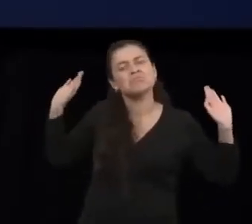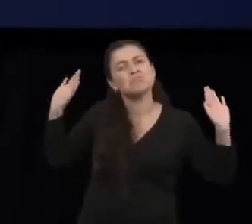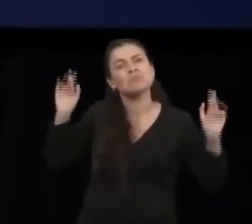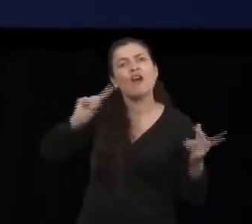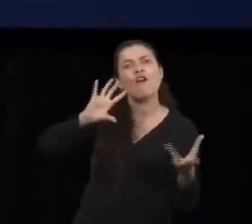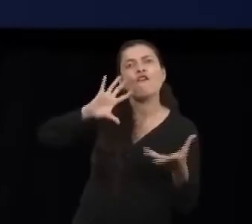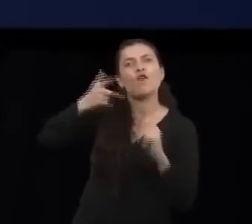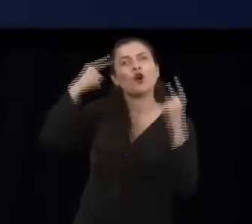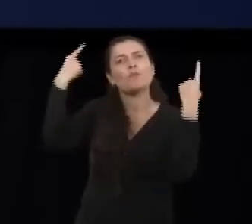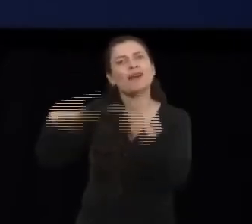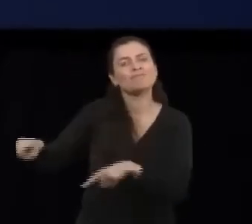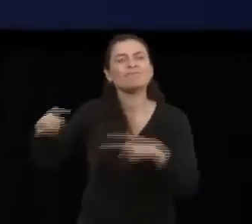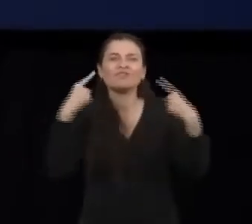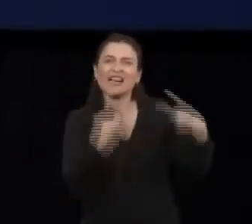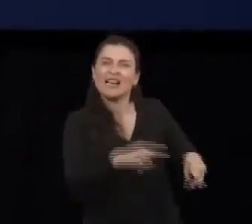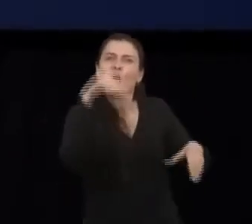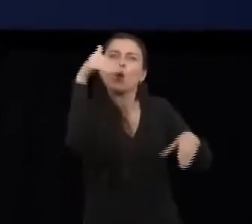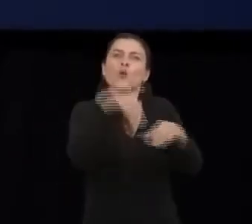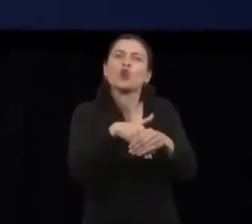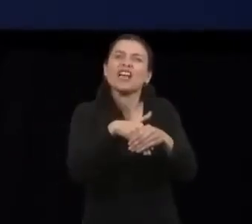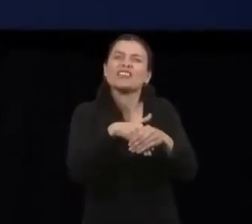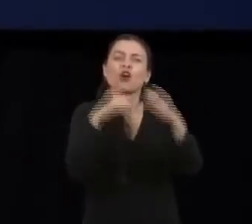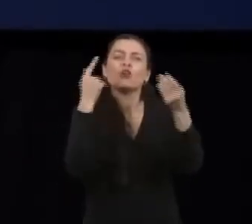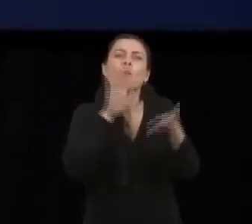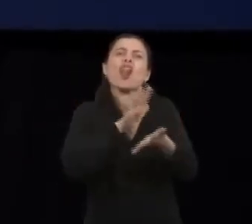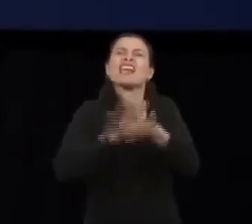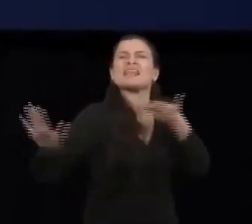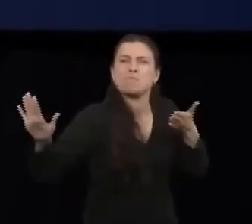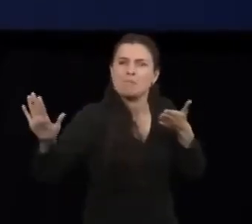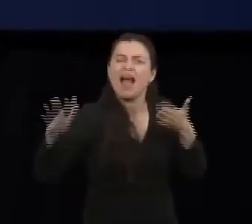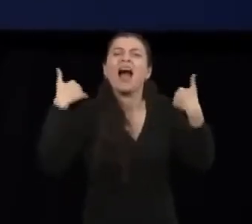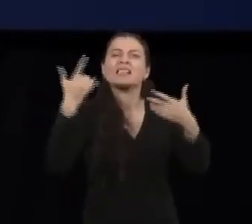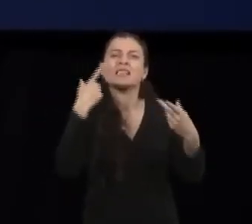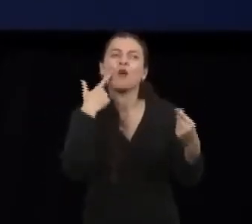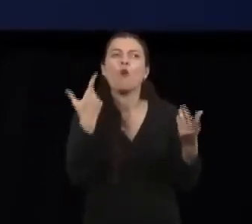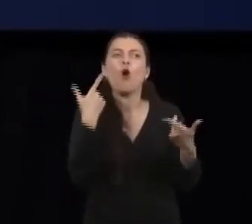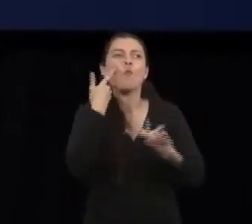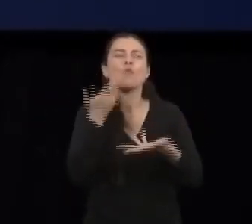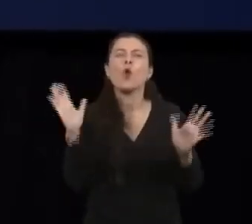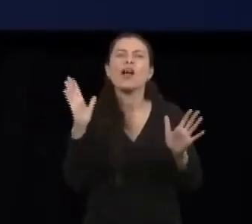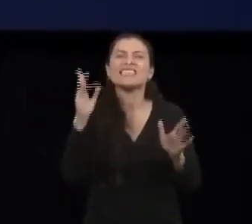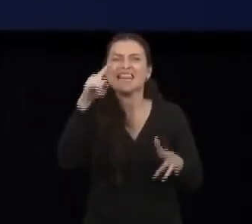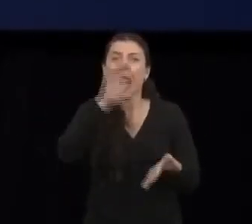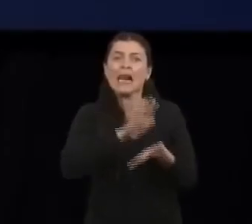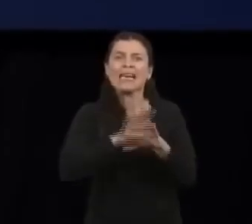will also be validated. In short, it is a roof